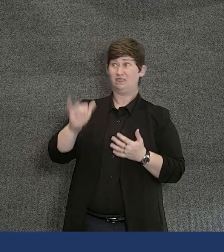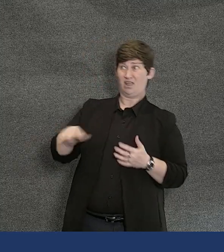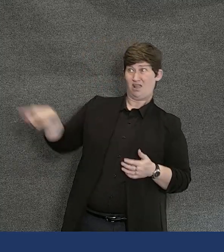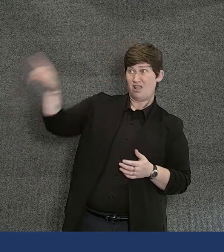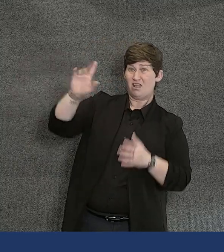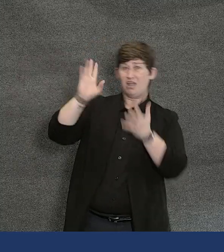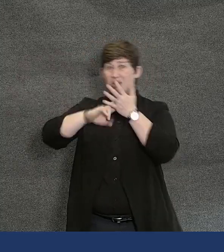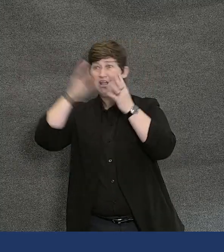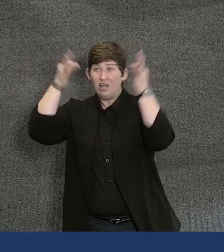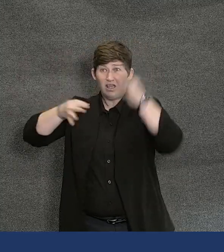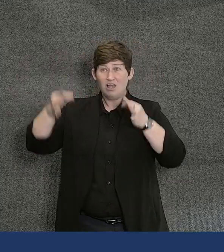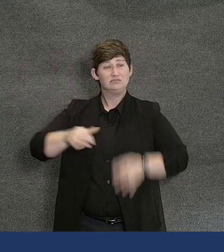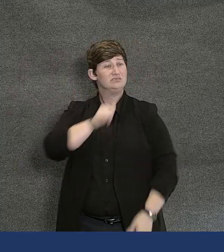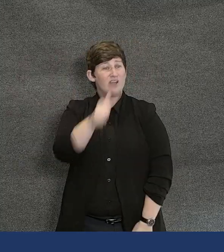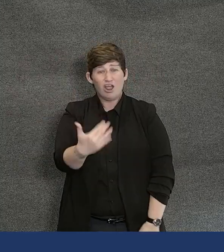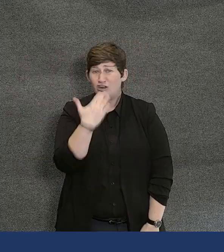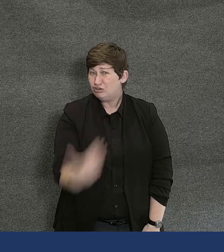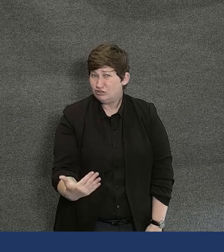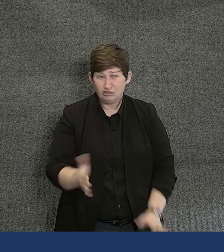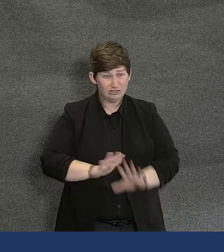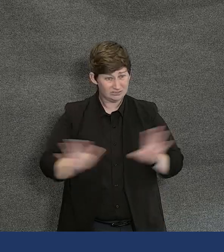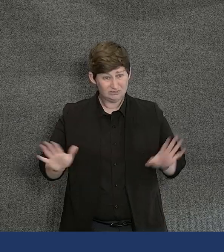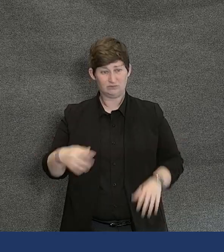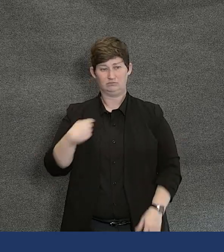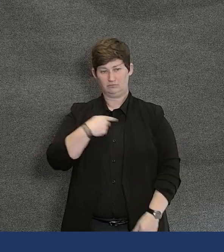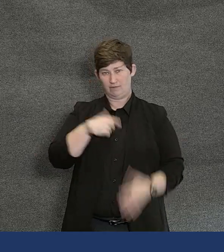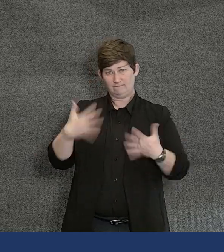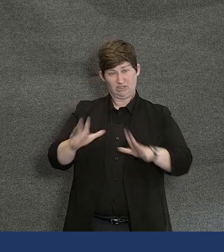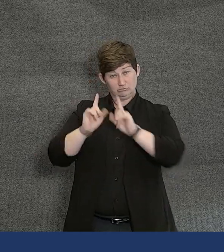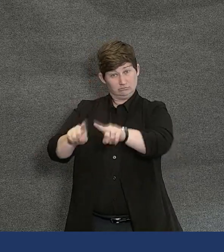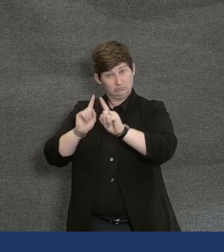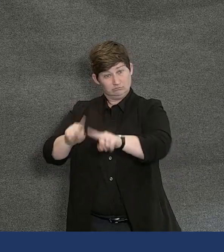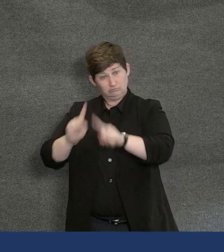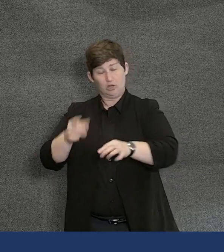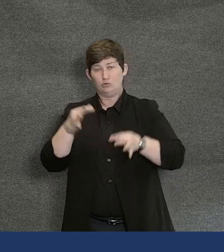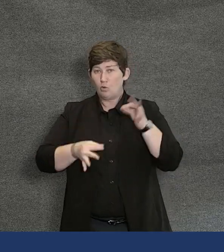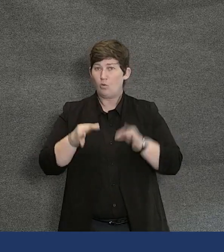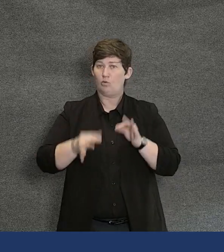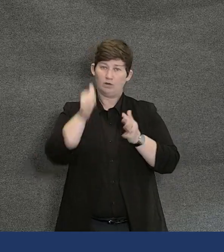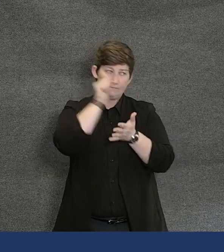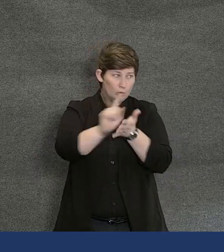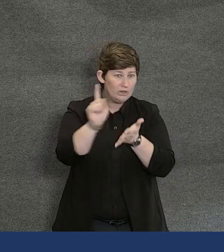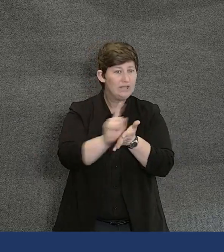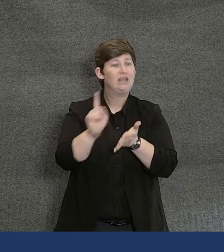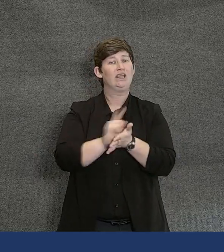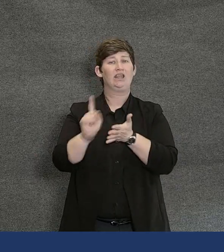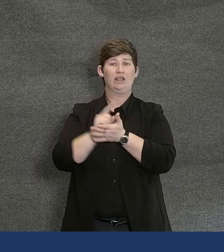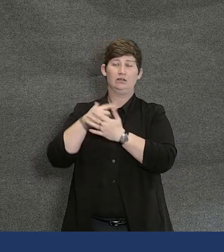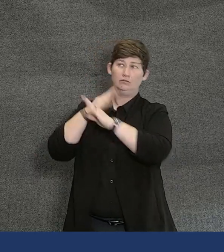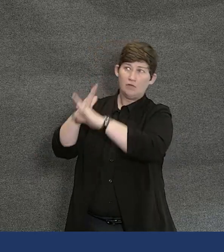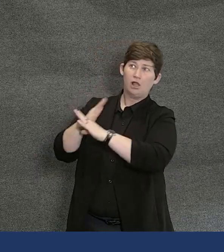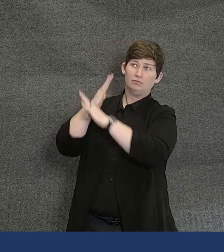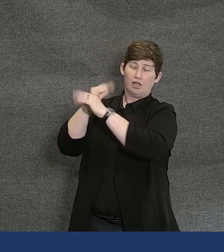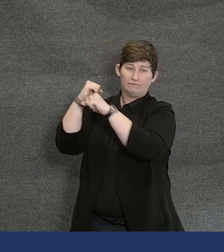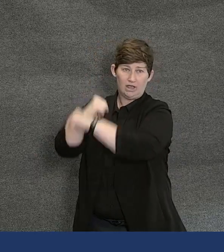and so I have gone to court on several occasions to stop them. They are, in fact, causing chaos and confusion